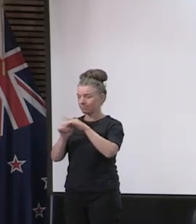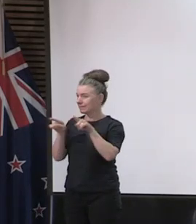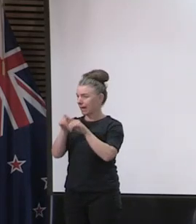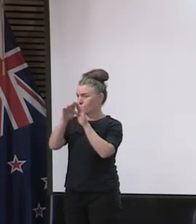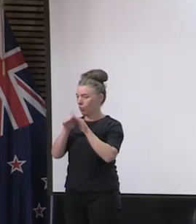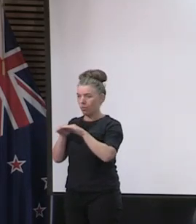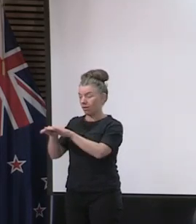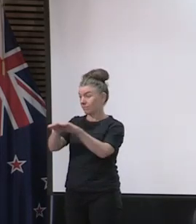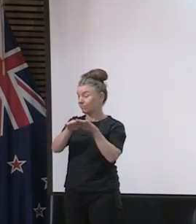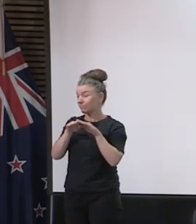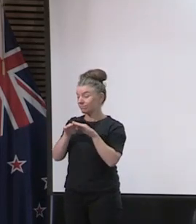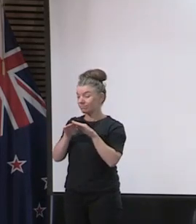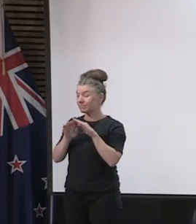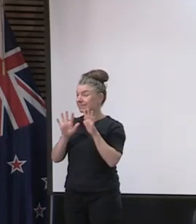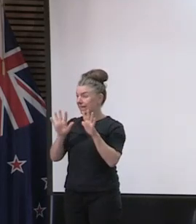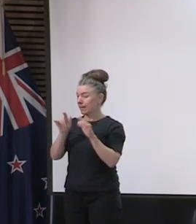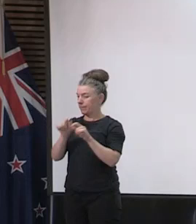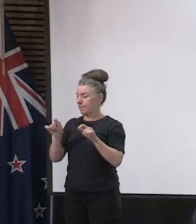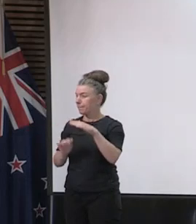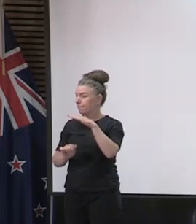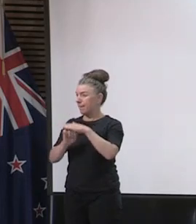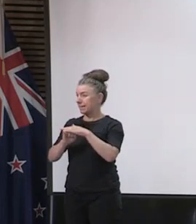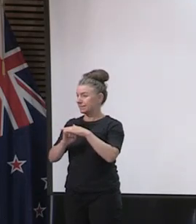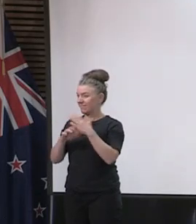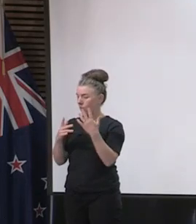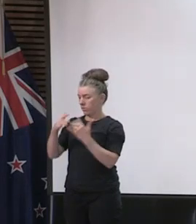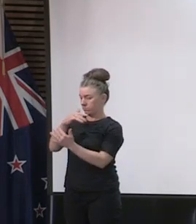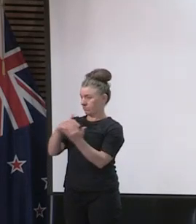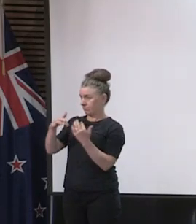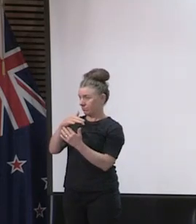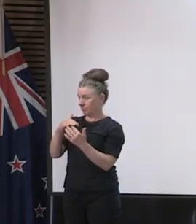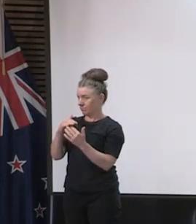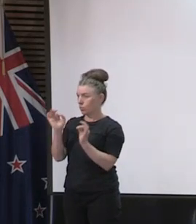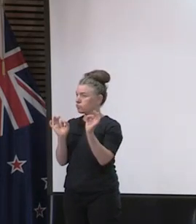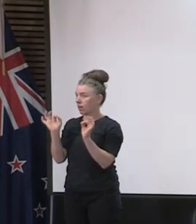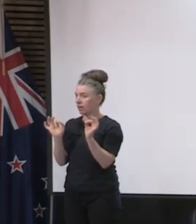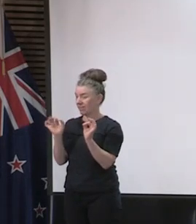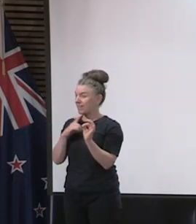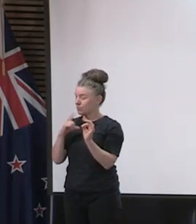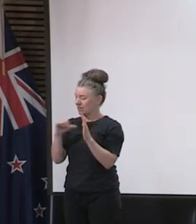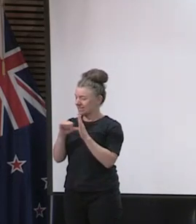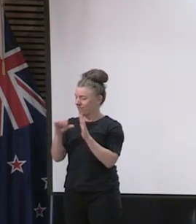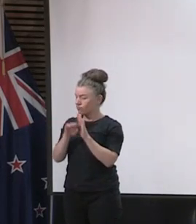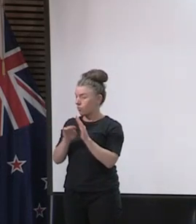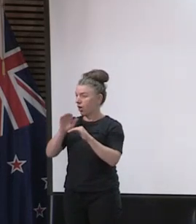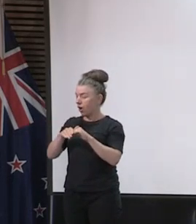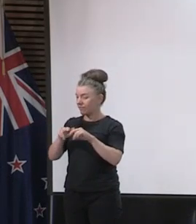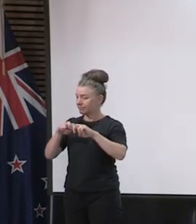than 10. That is consistency we have had across the board. Cannot have groups more than